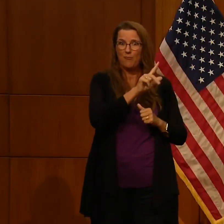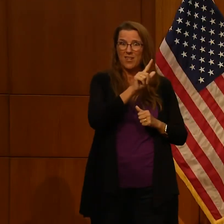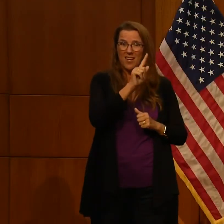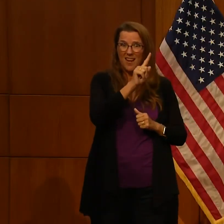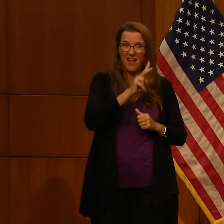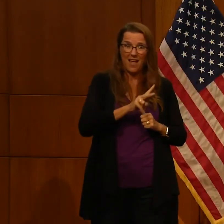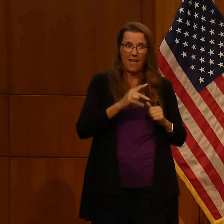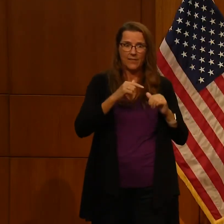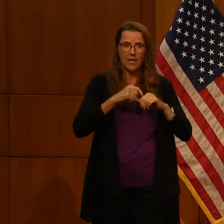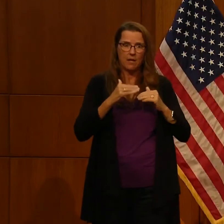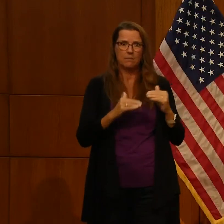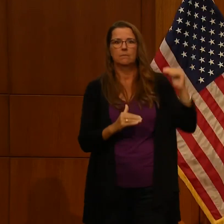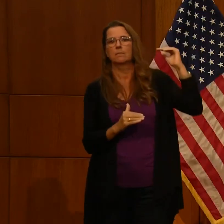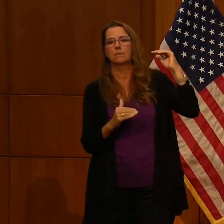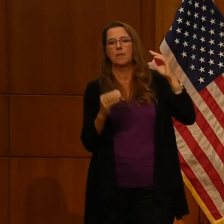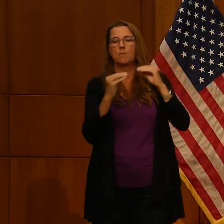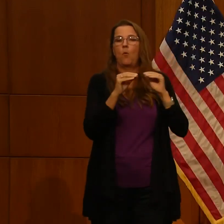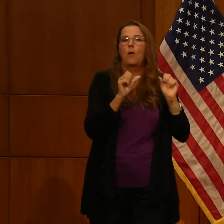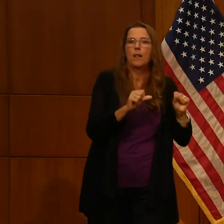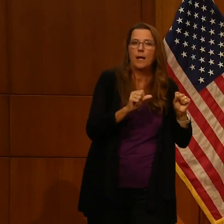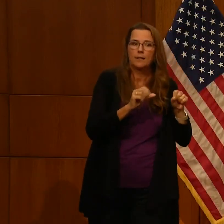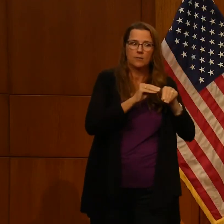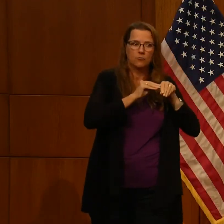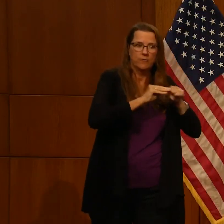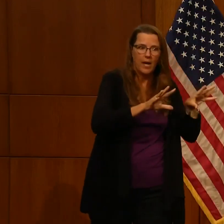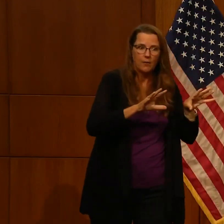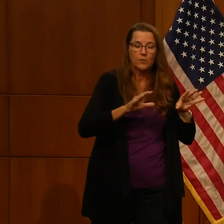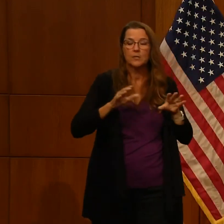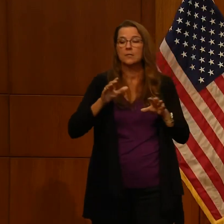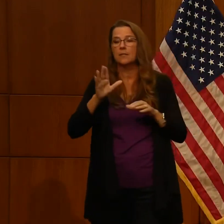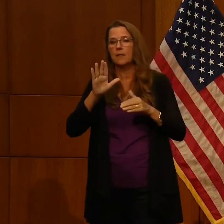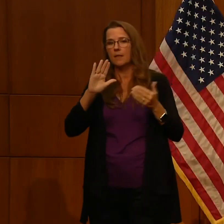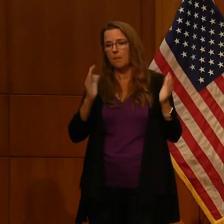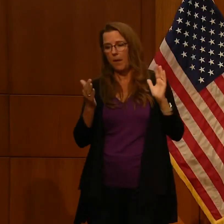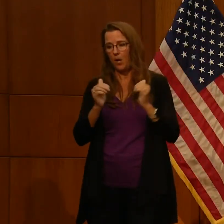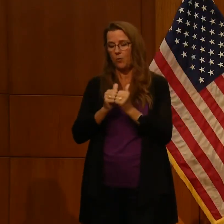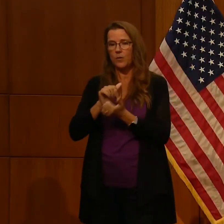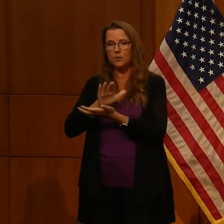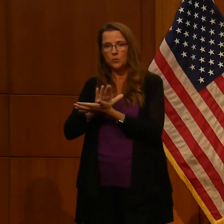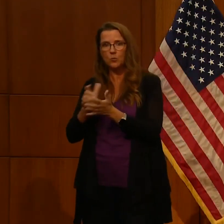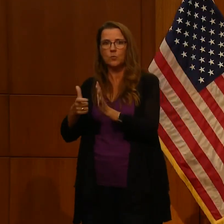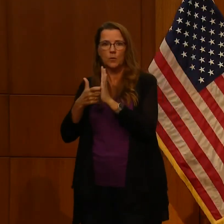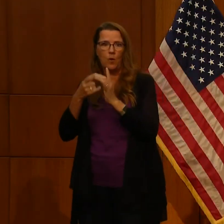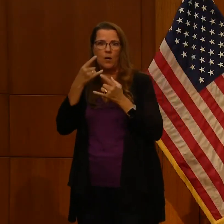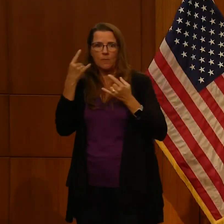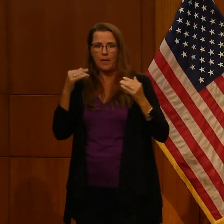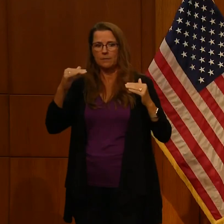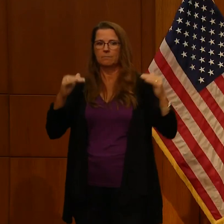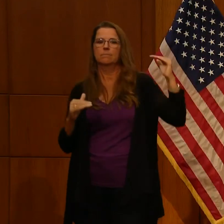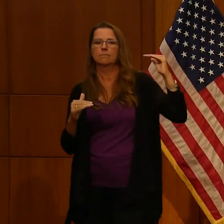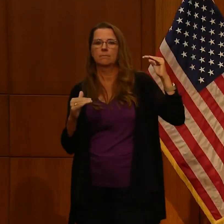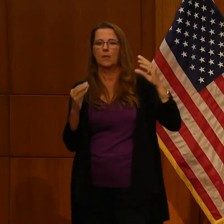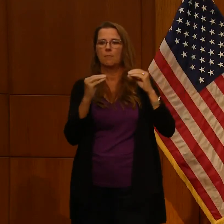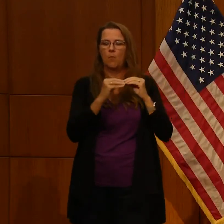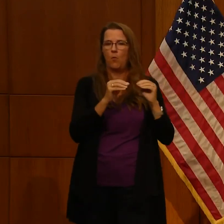TIMES MORE LIKELY TO HAVE A VIRUS OUTBREAK AT SCHOOLS THAT